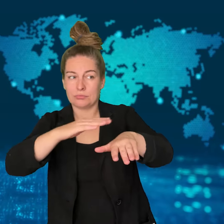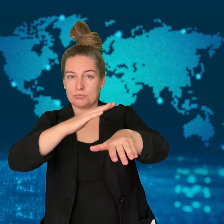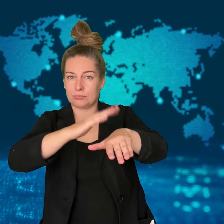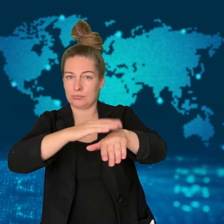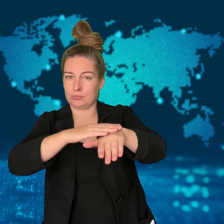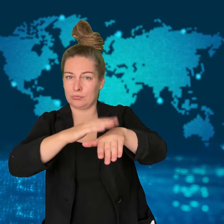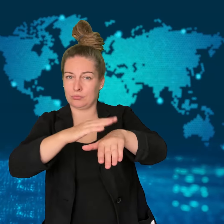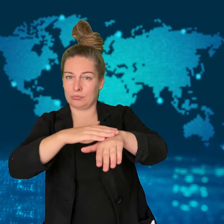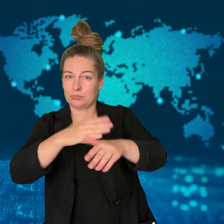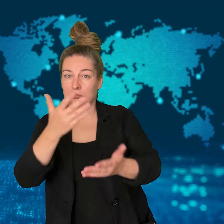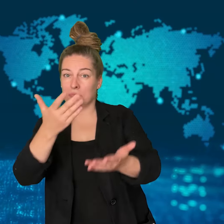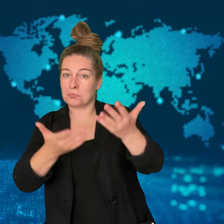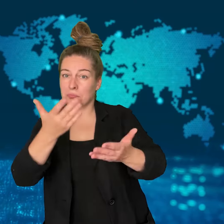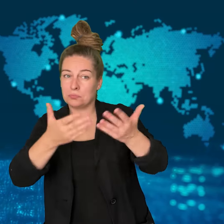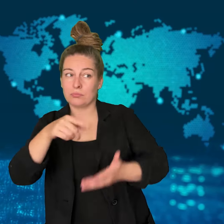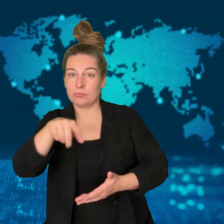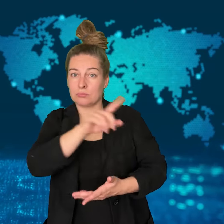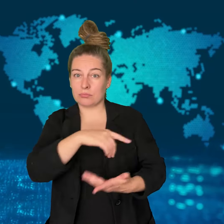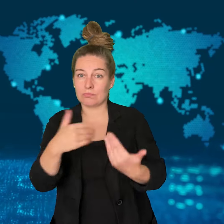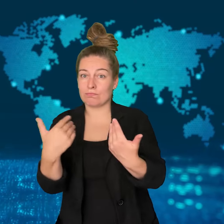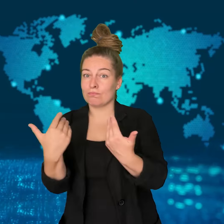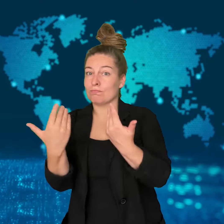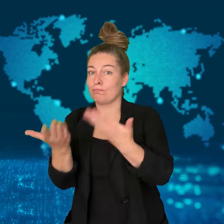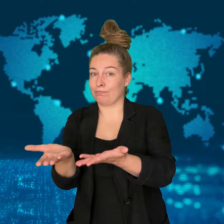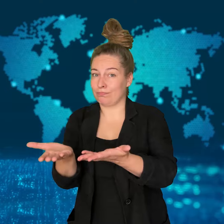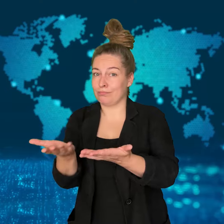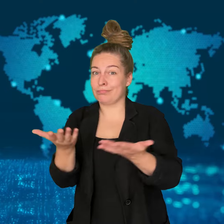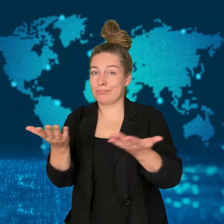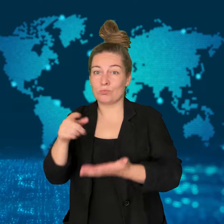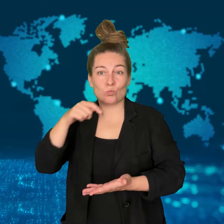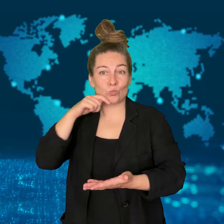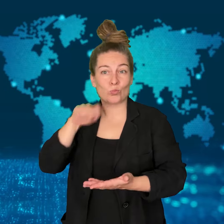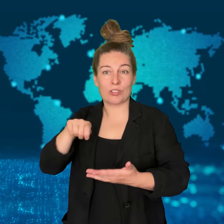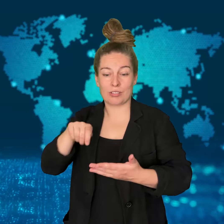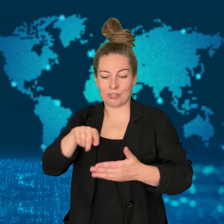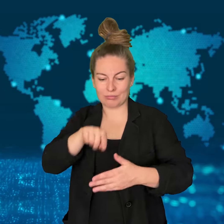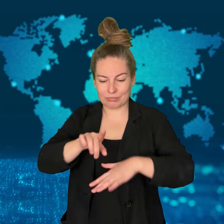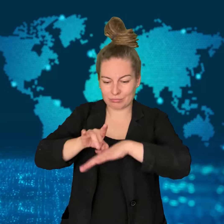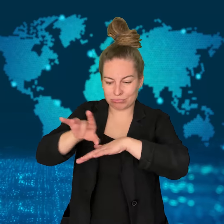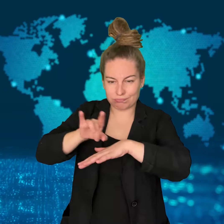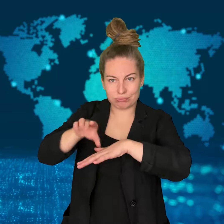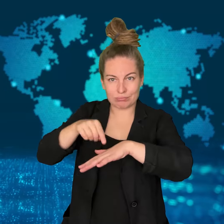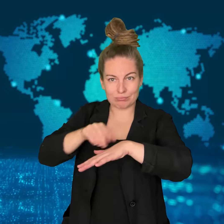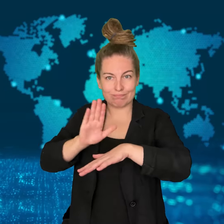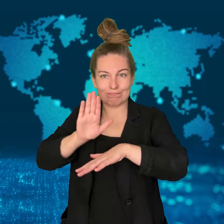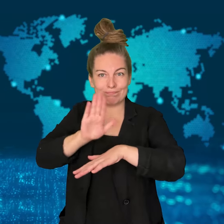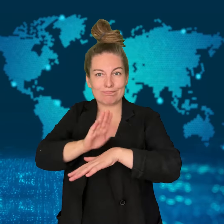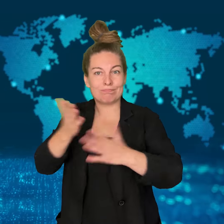Russia is warning that giving Ukraine permission to